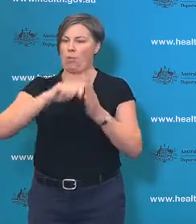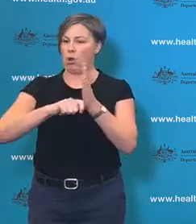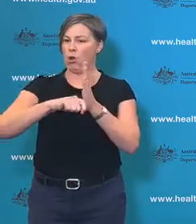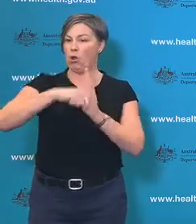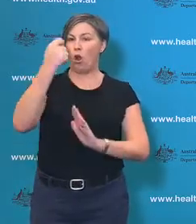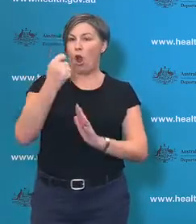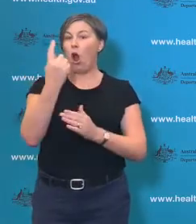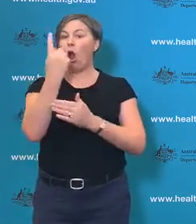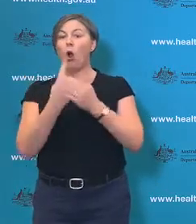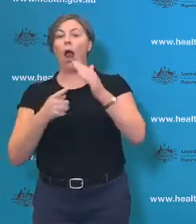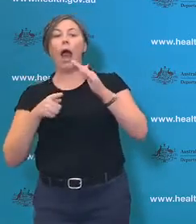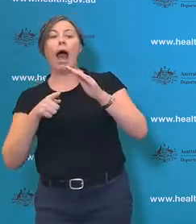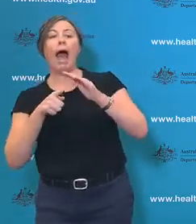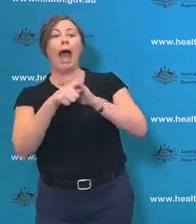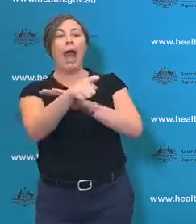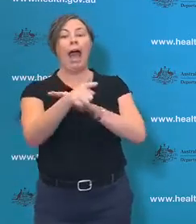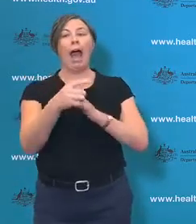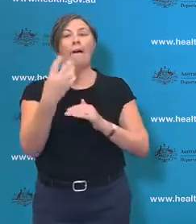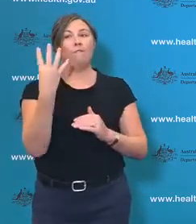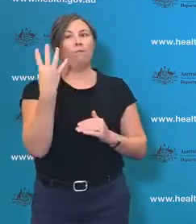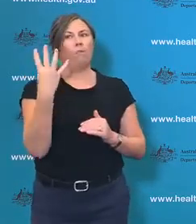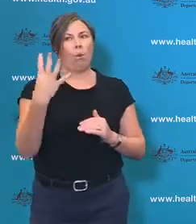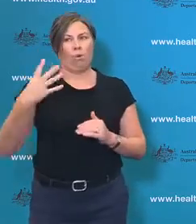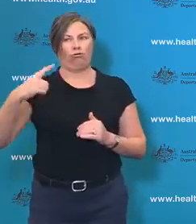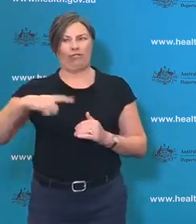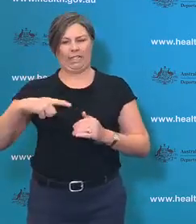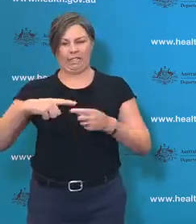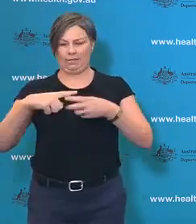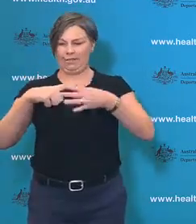outlined. In New South Wales in particular, as we are seeing some